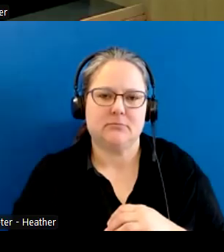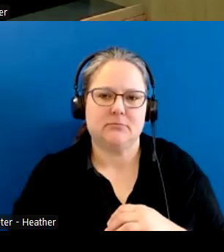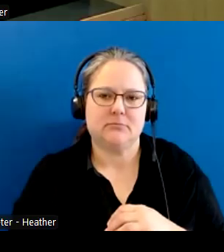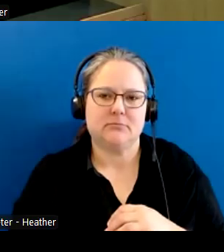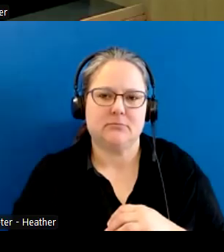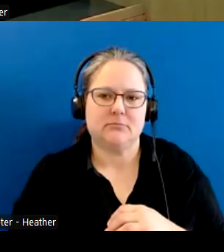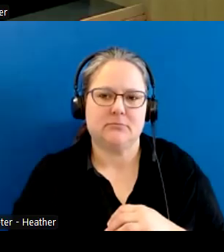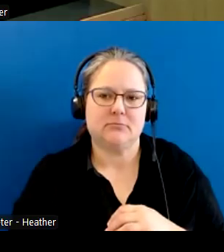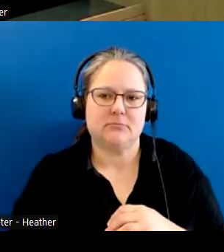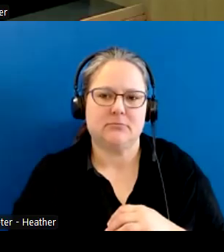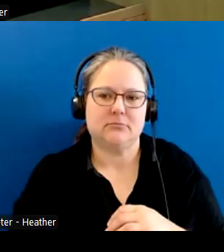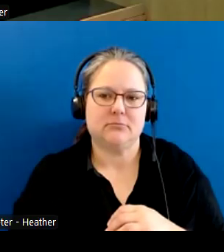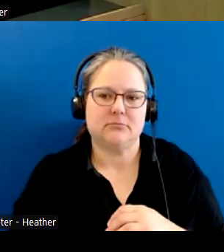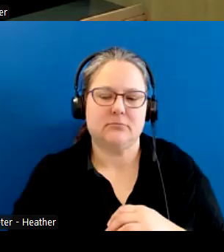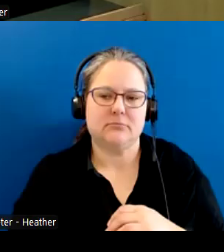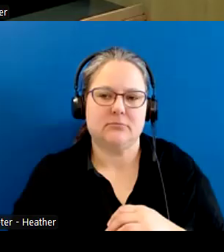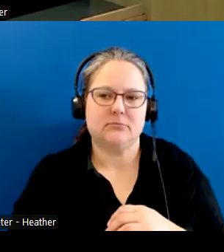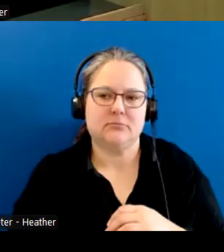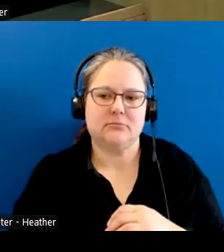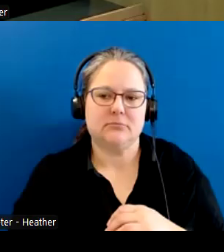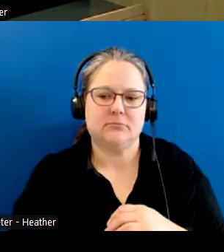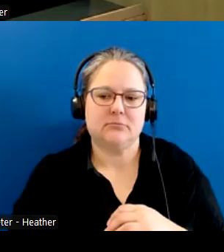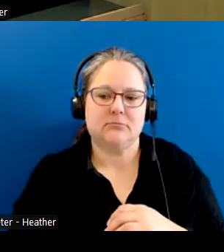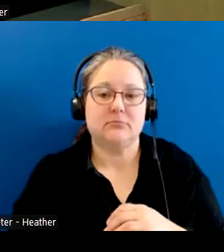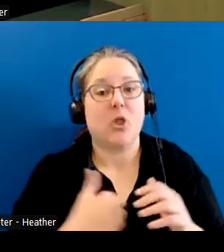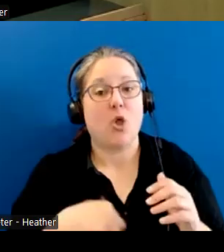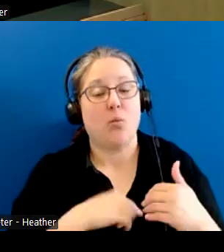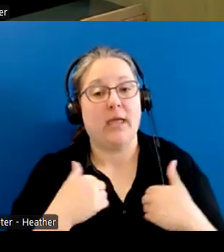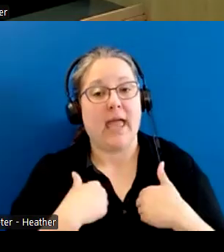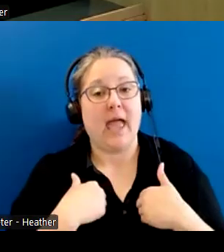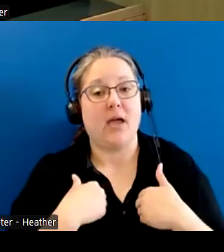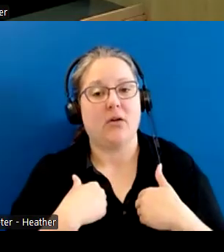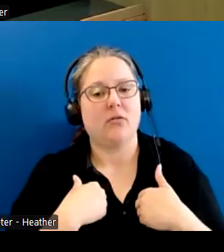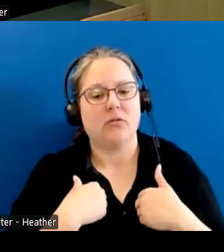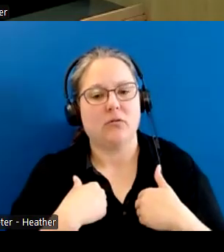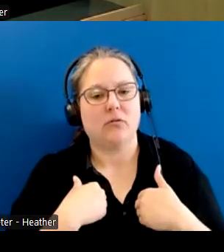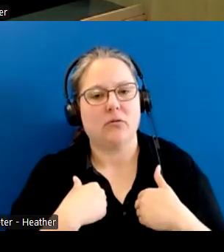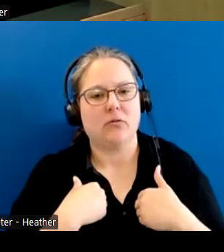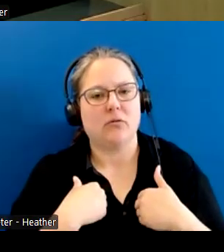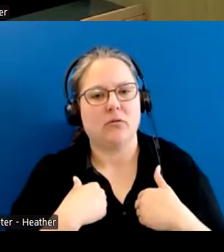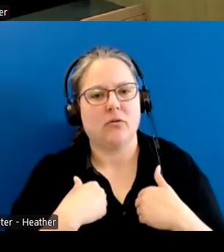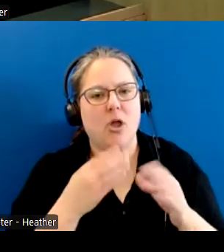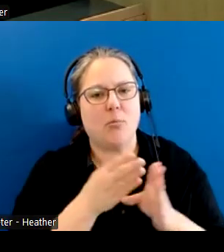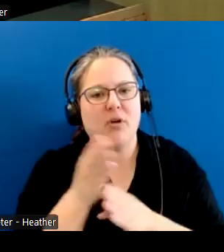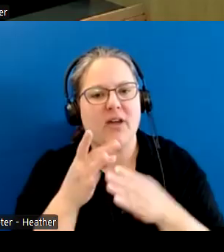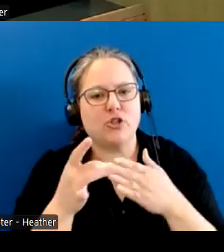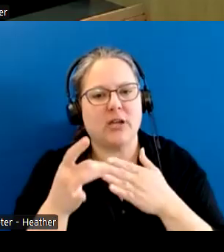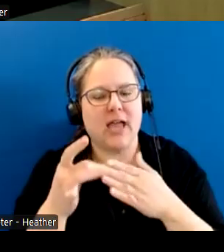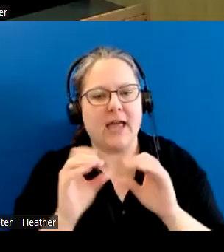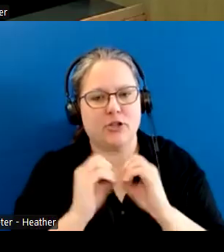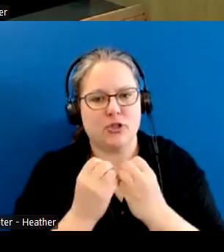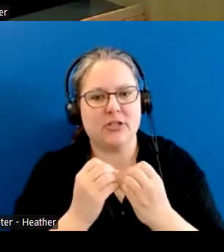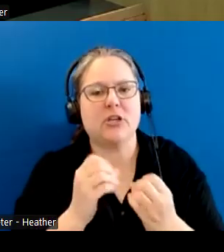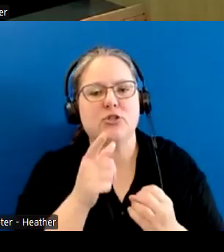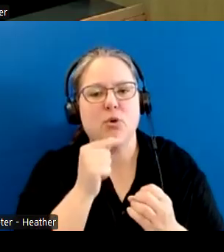wondering and last question we we have professional organizations who do for science.